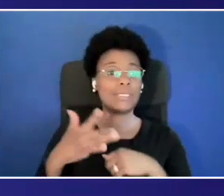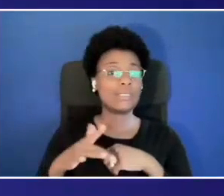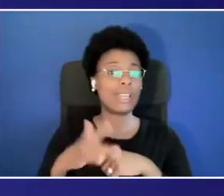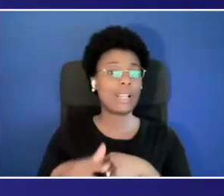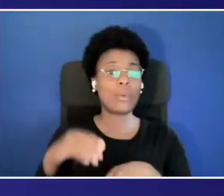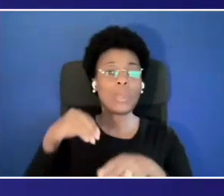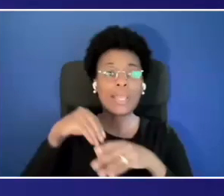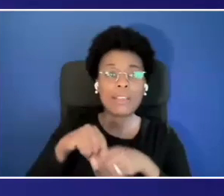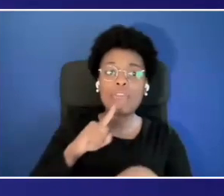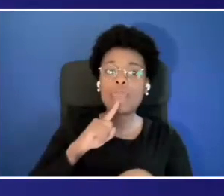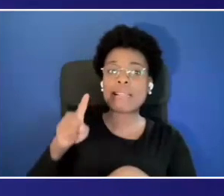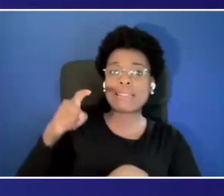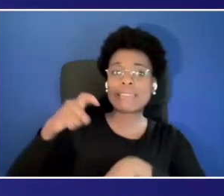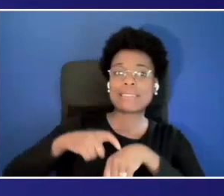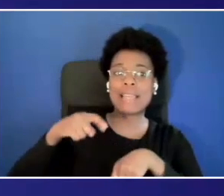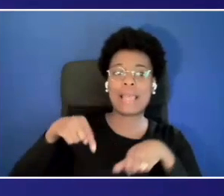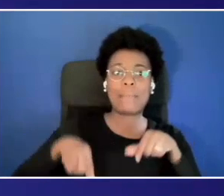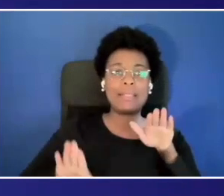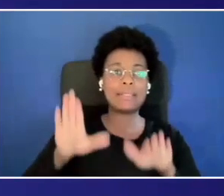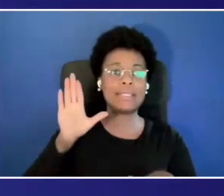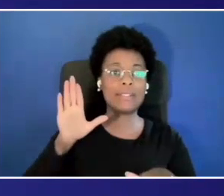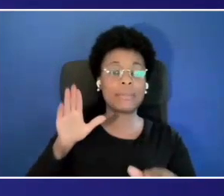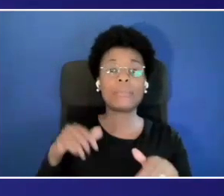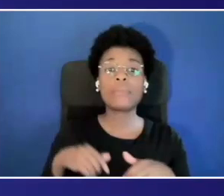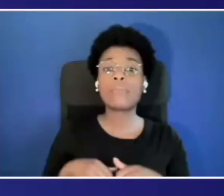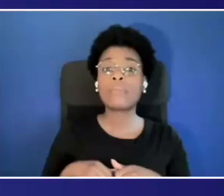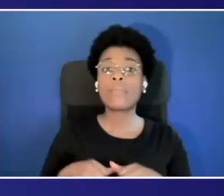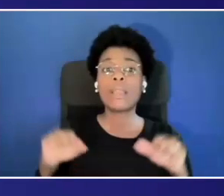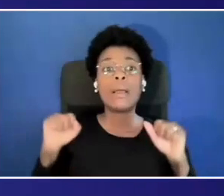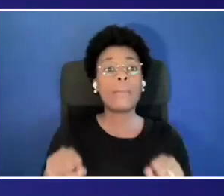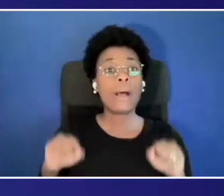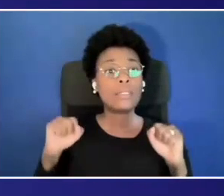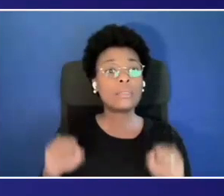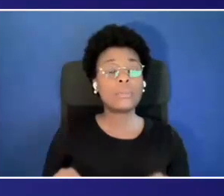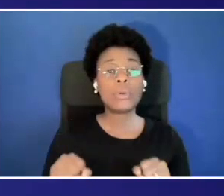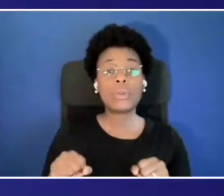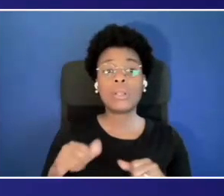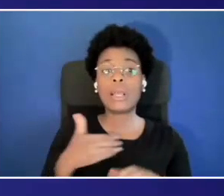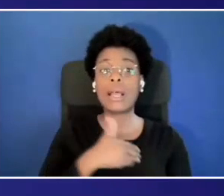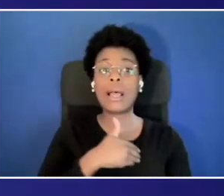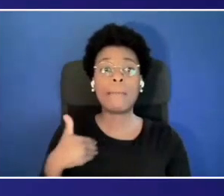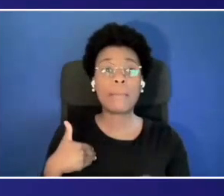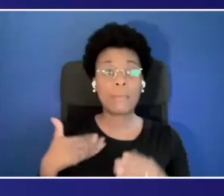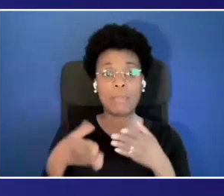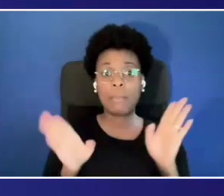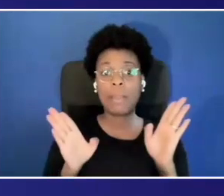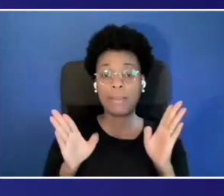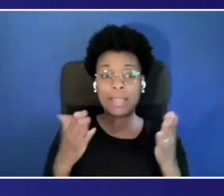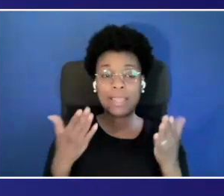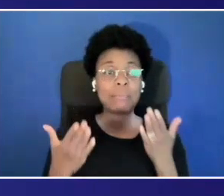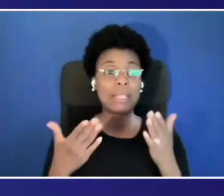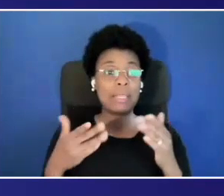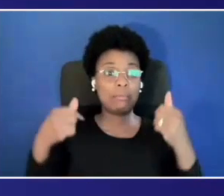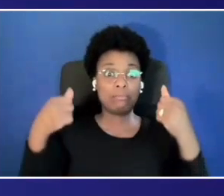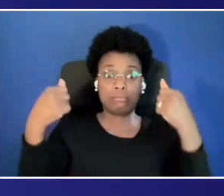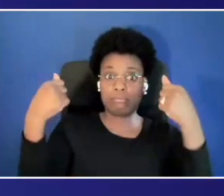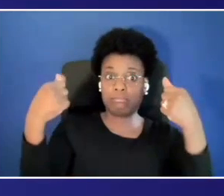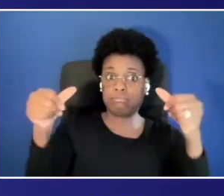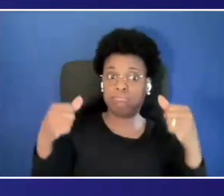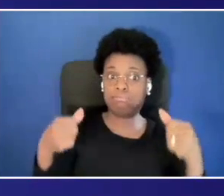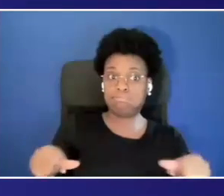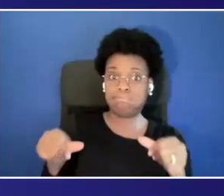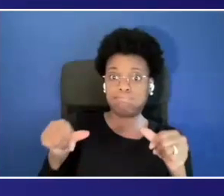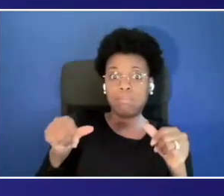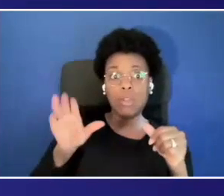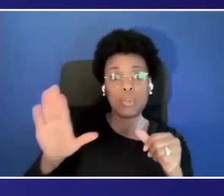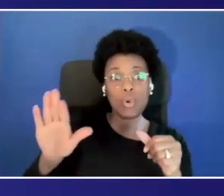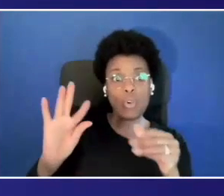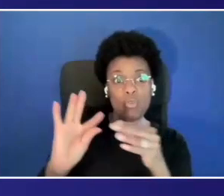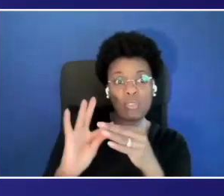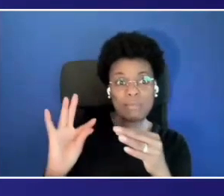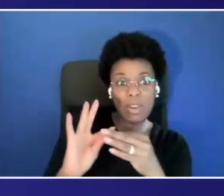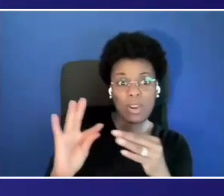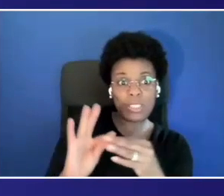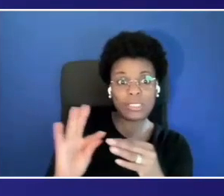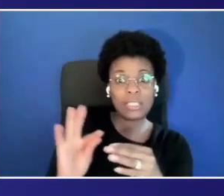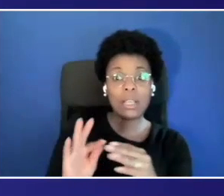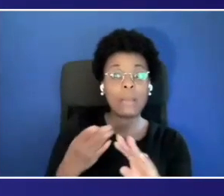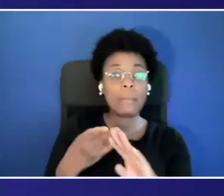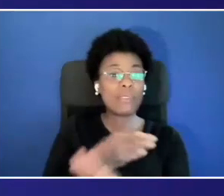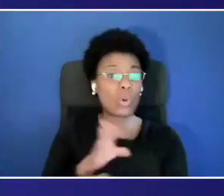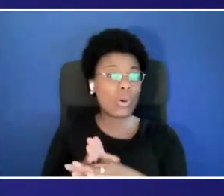This is a public hearing and it's possible that a member of the public may record your remarks and post edited clips of them before or after the department posts the full unedited hearing.